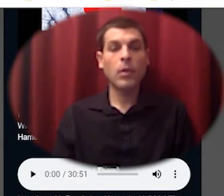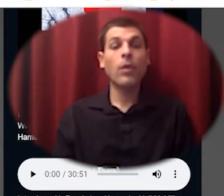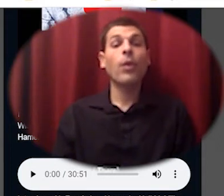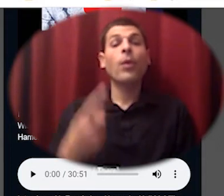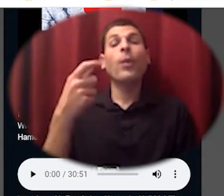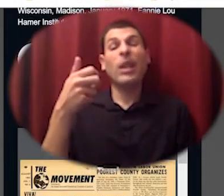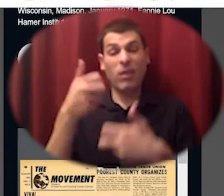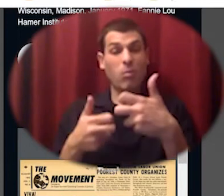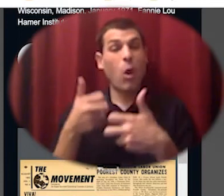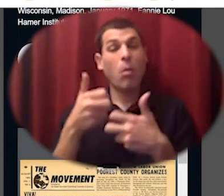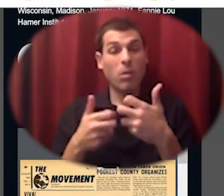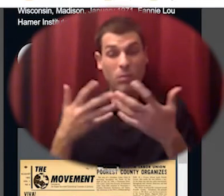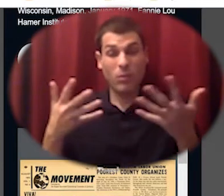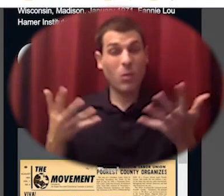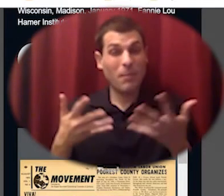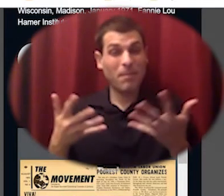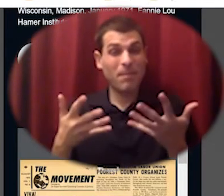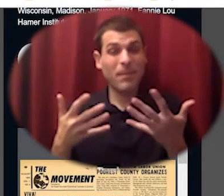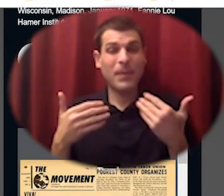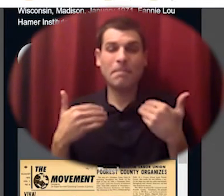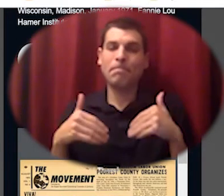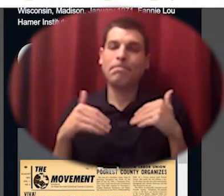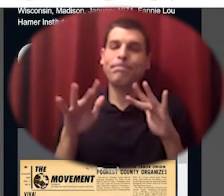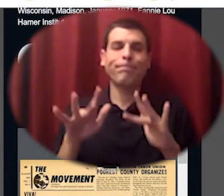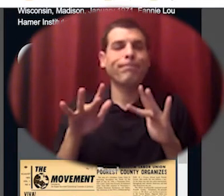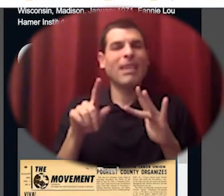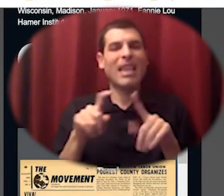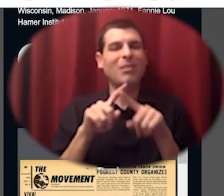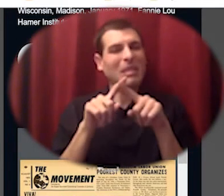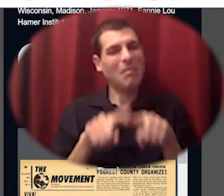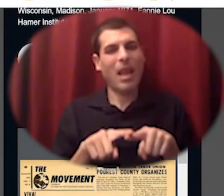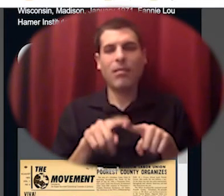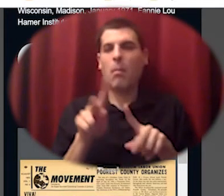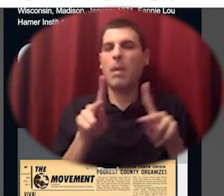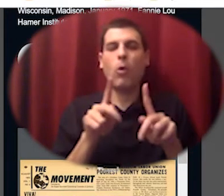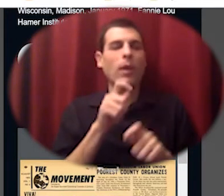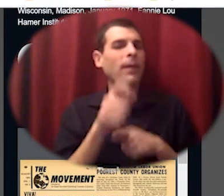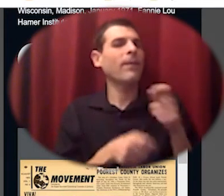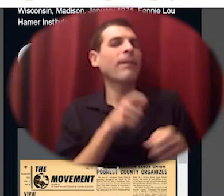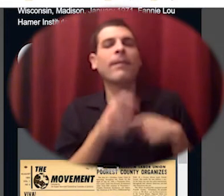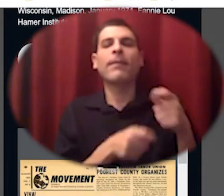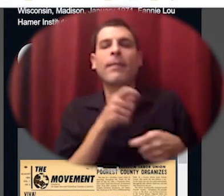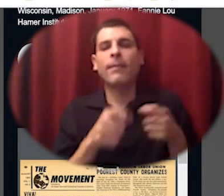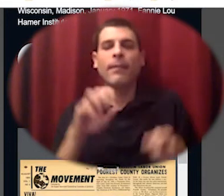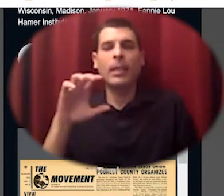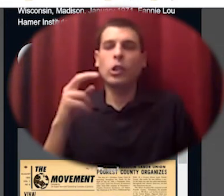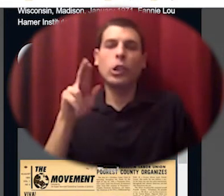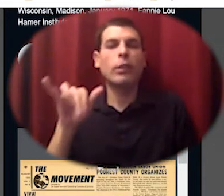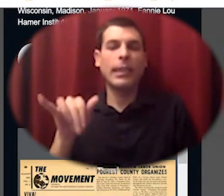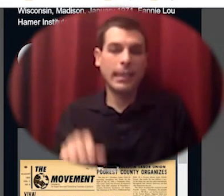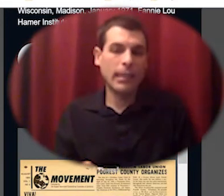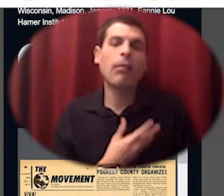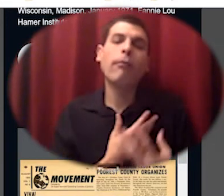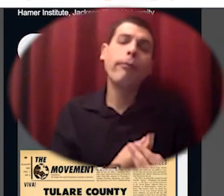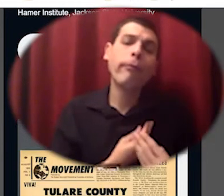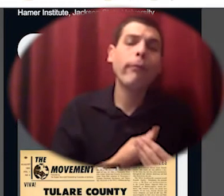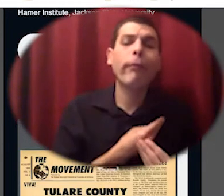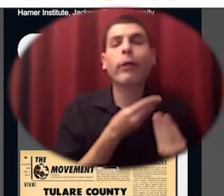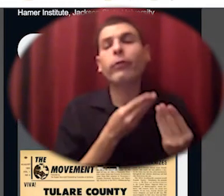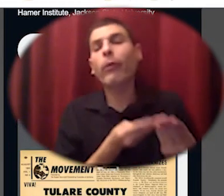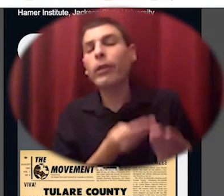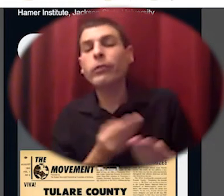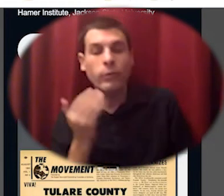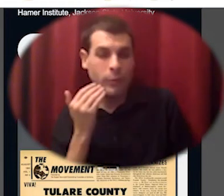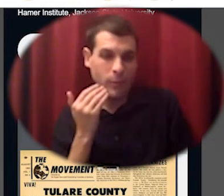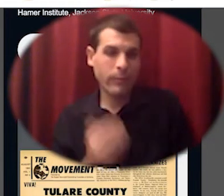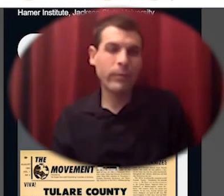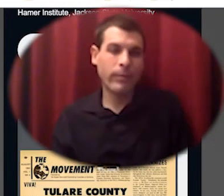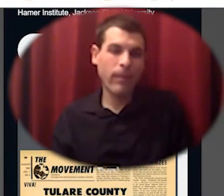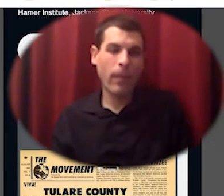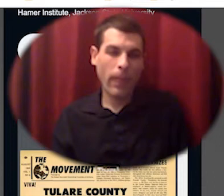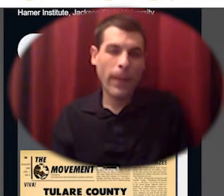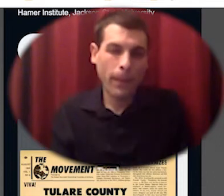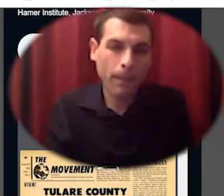on charity right philanthropy and when they you know going into the next recession when